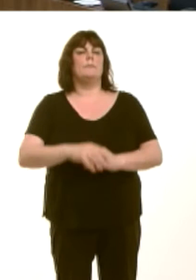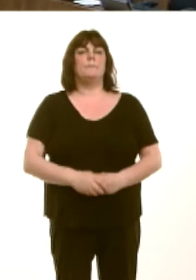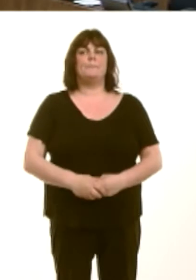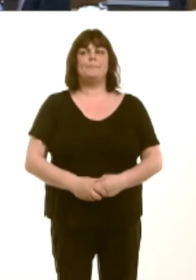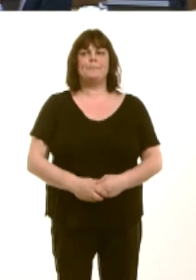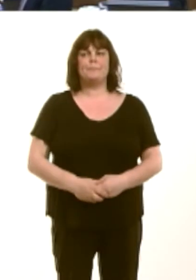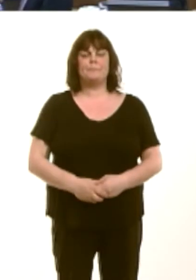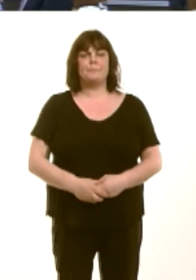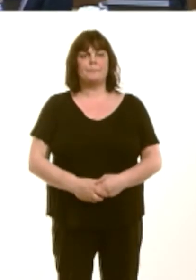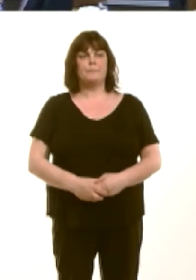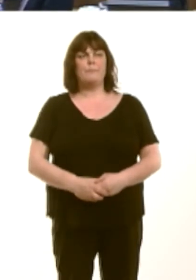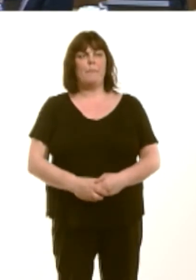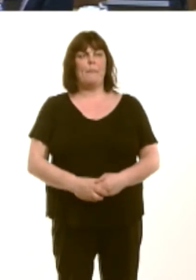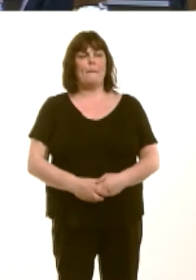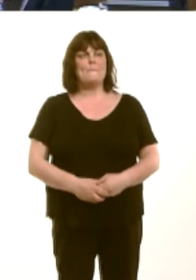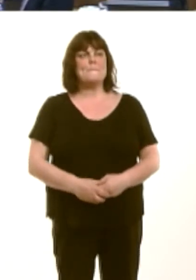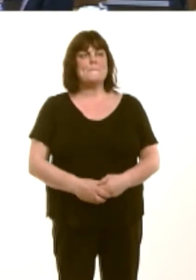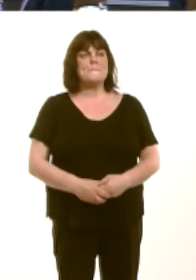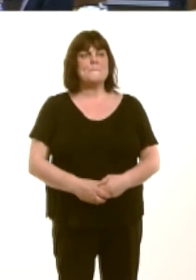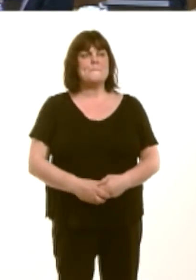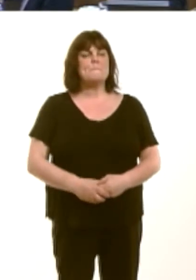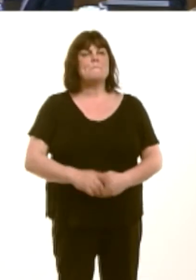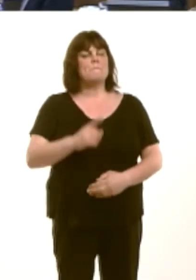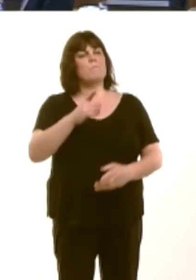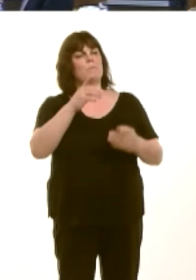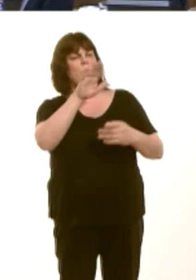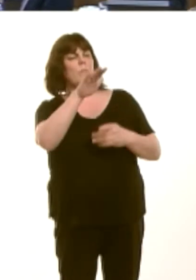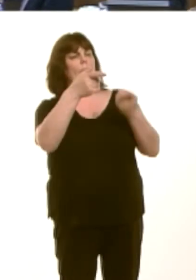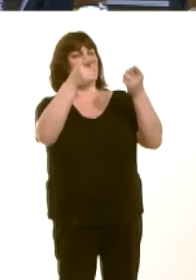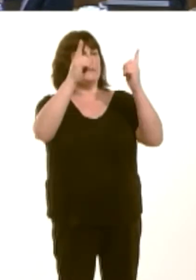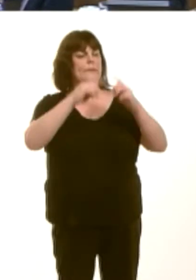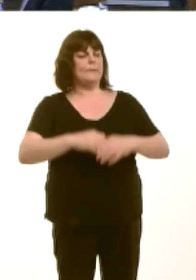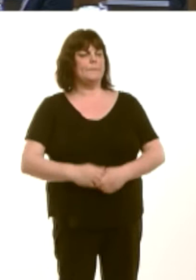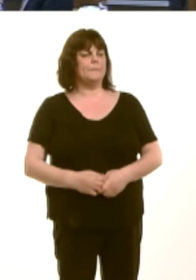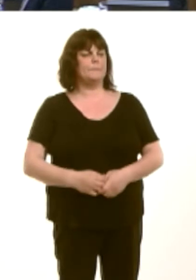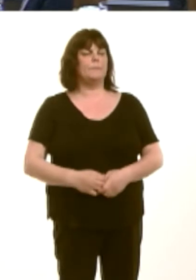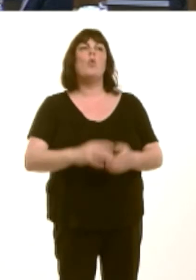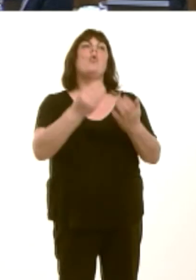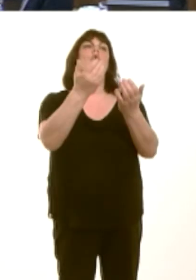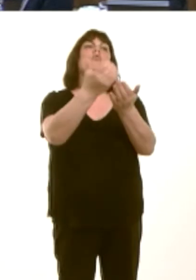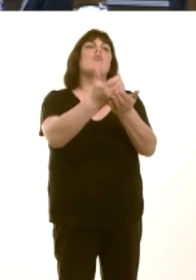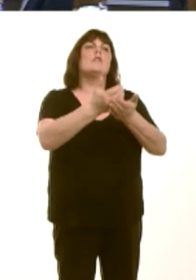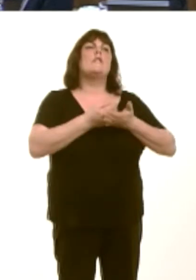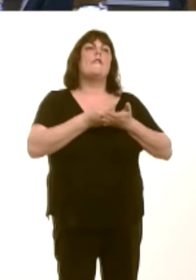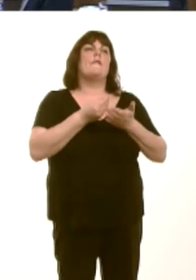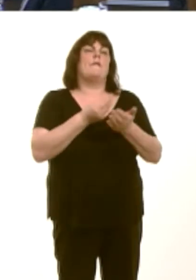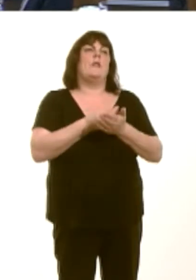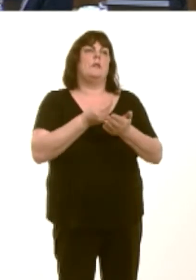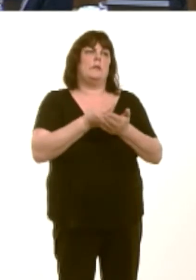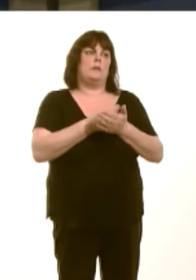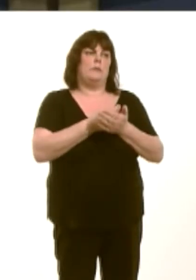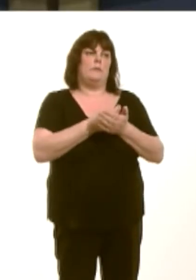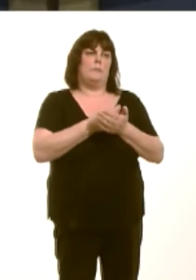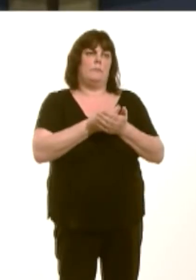Rhodri Glyn Thomas: First Minister, reserve funds that are retained by local authorities